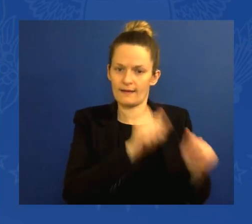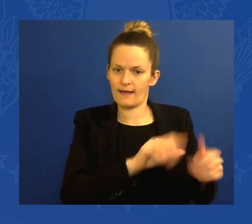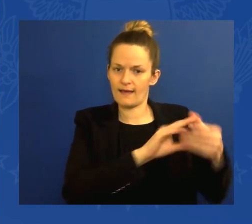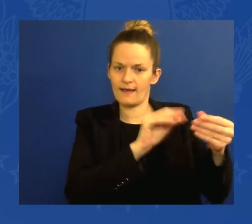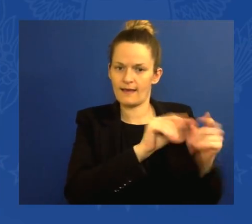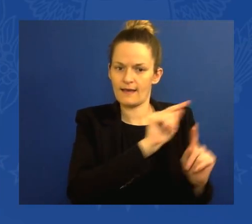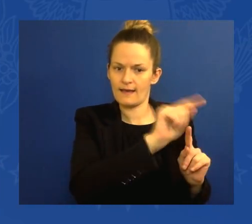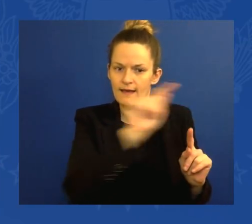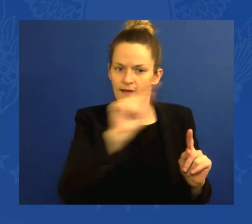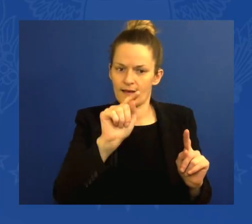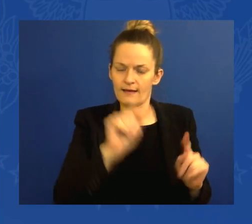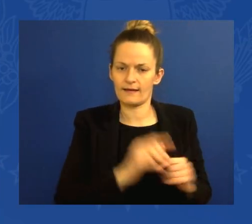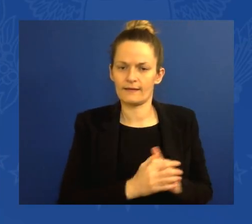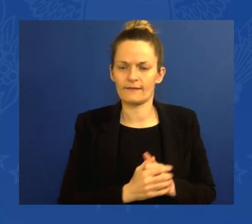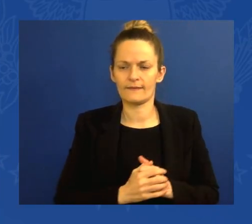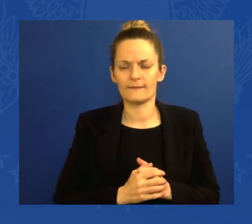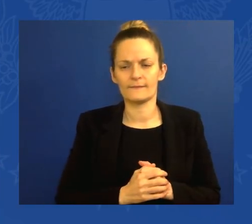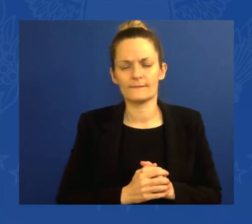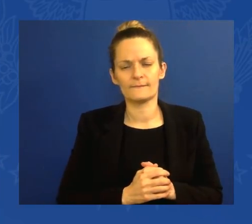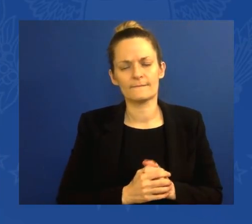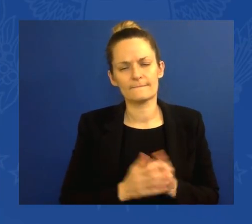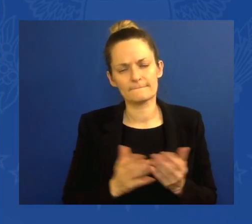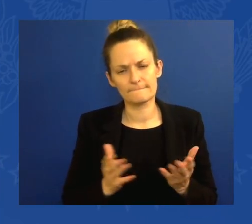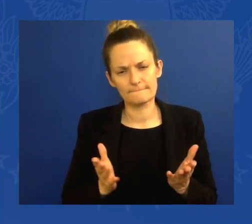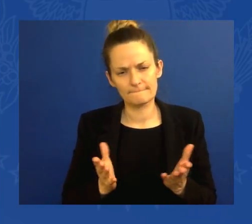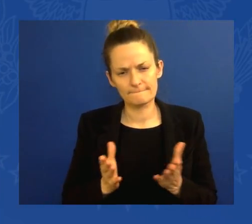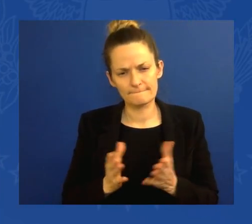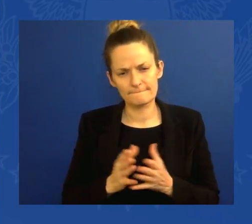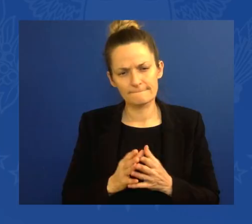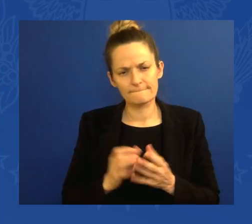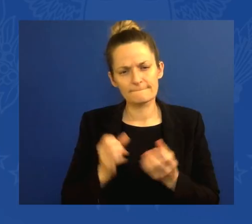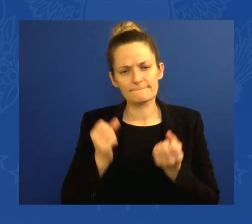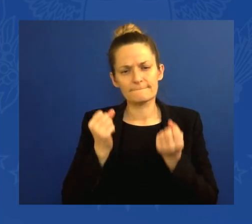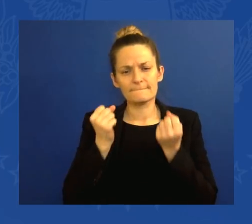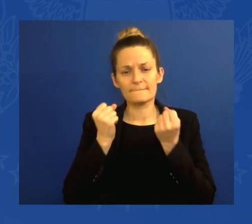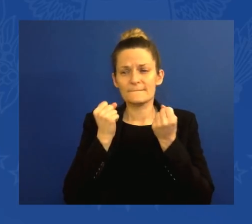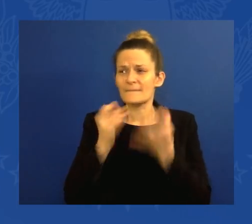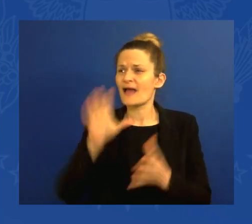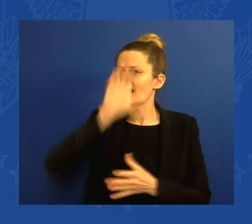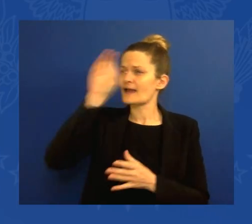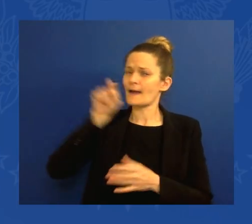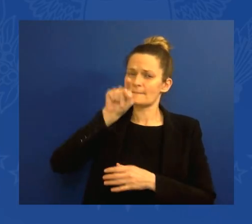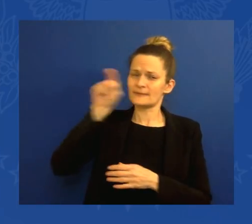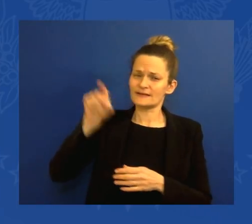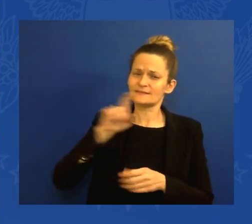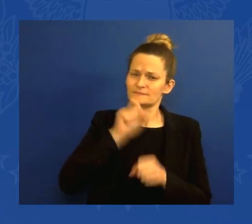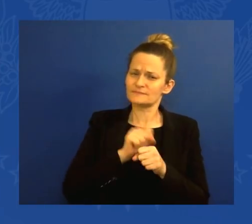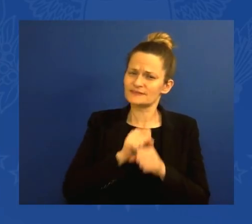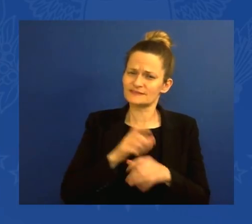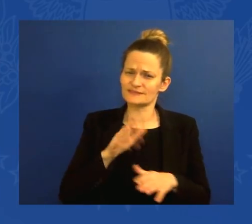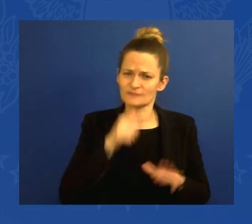and harassment under the rug, and it kept survivors from knowing if others have experienced the same thing